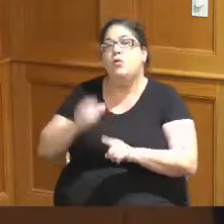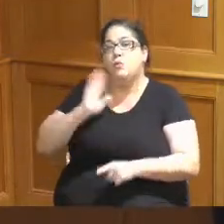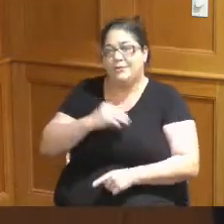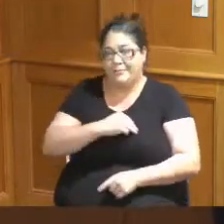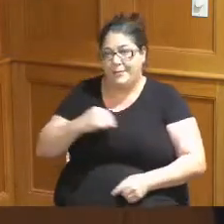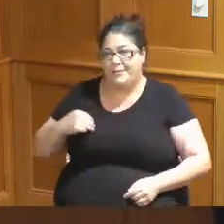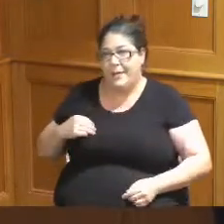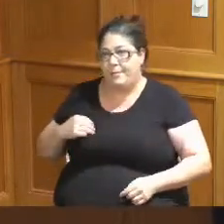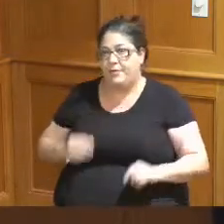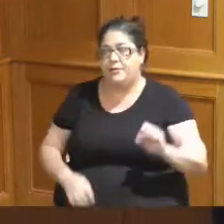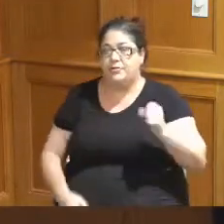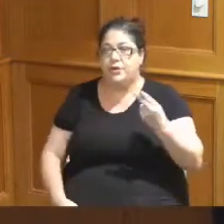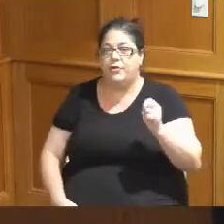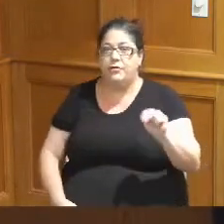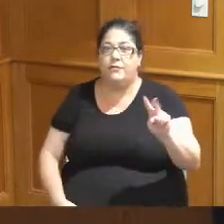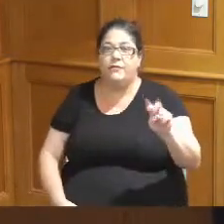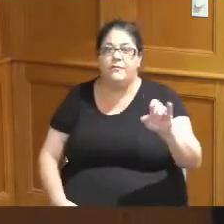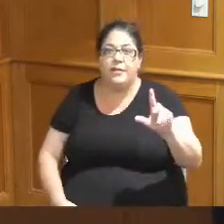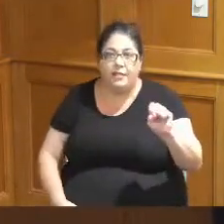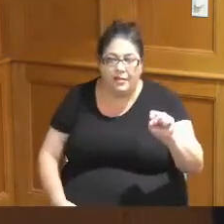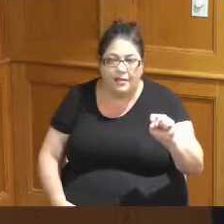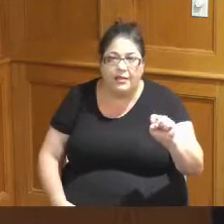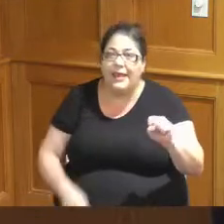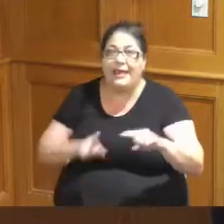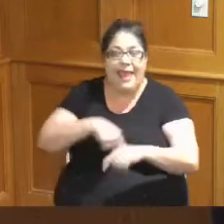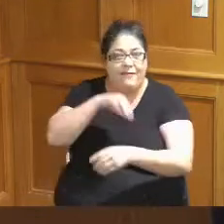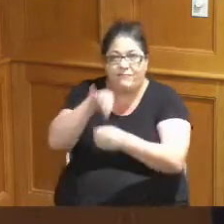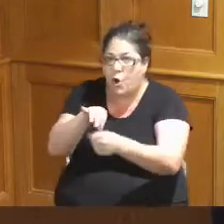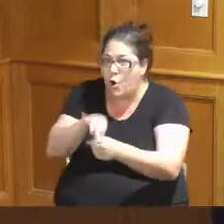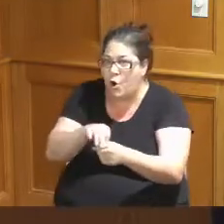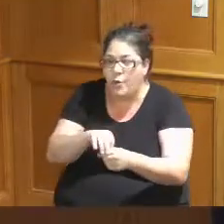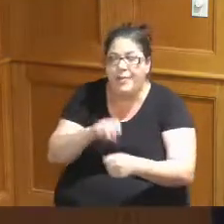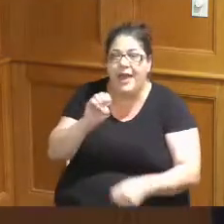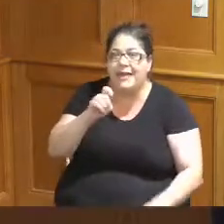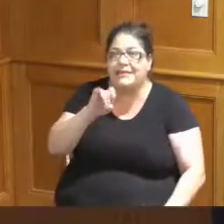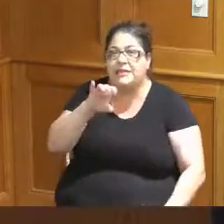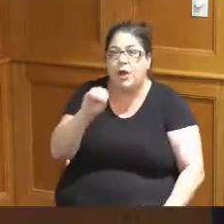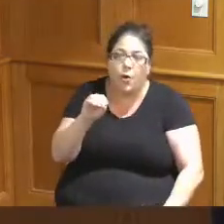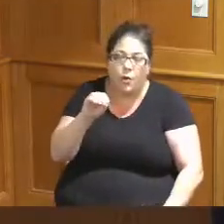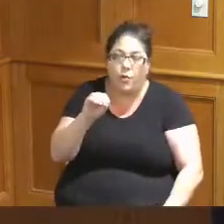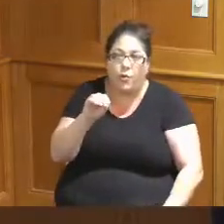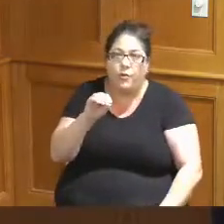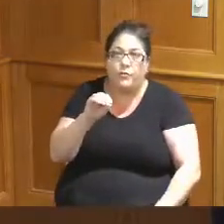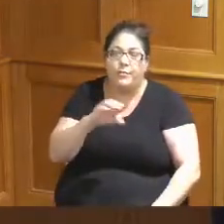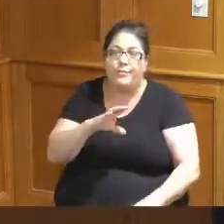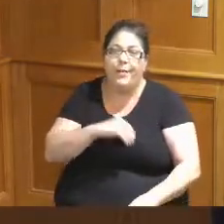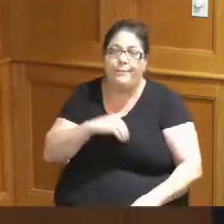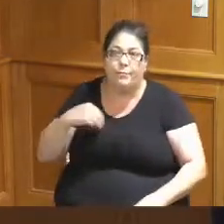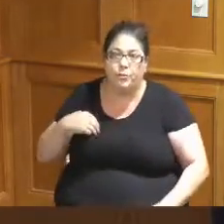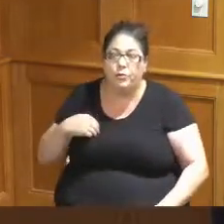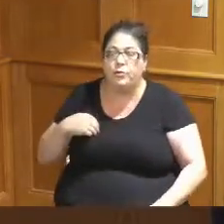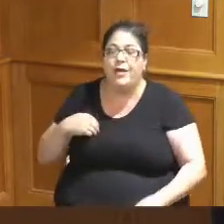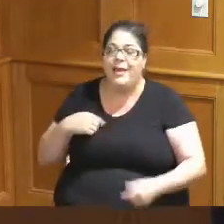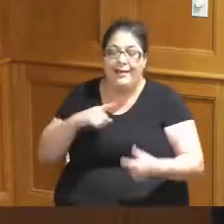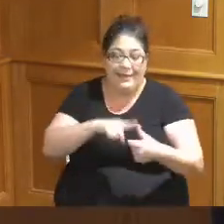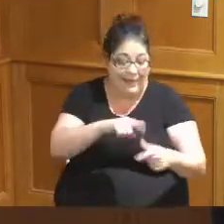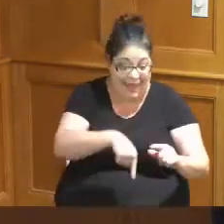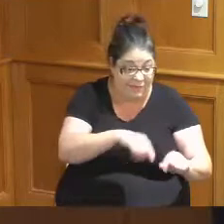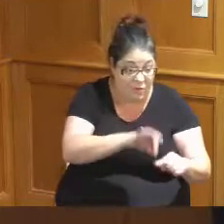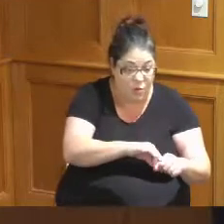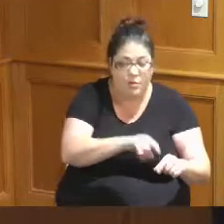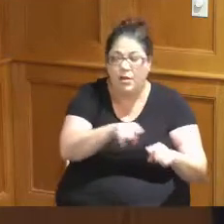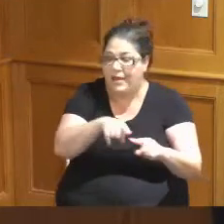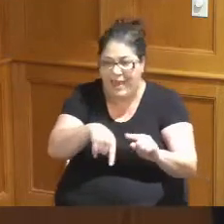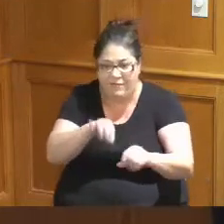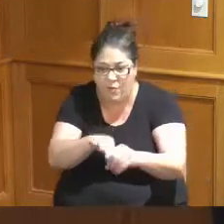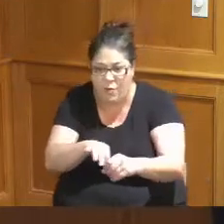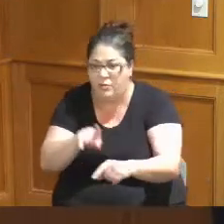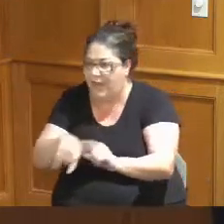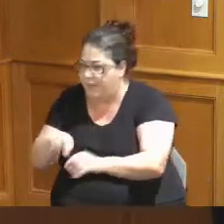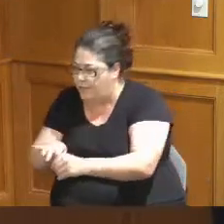Sharonville ex-officio can't vote for nothing ex-officio can't vote for nothing and some of